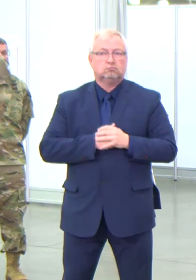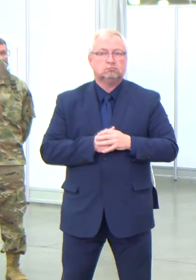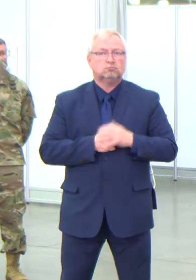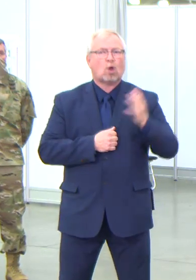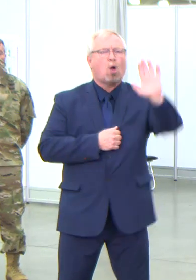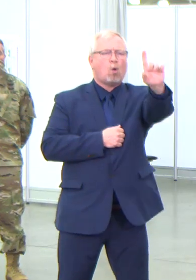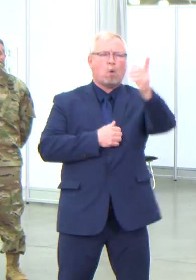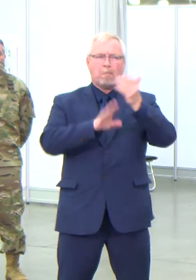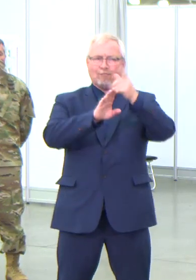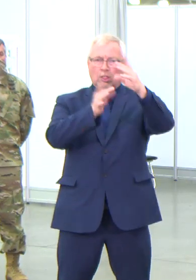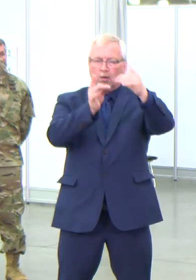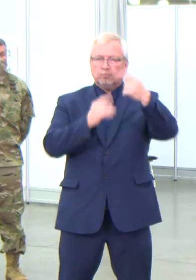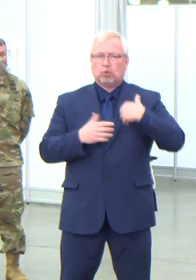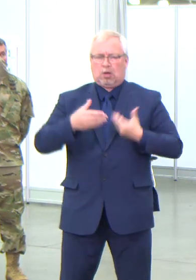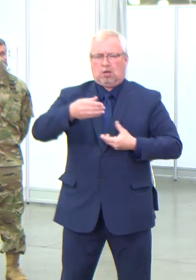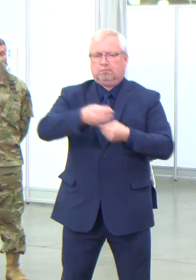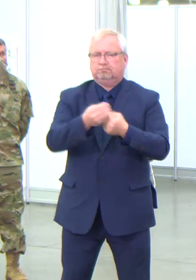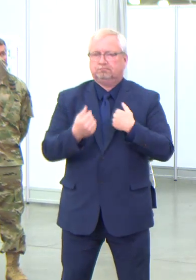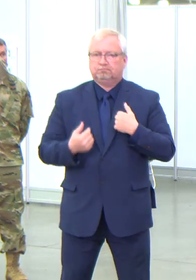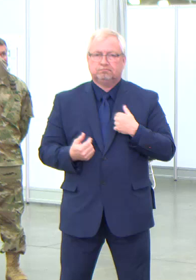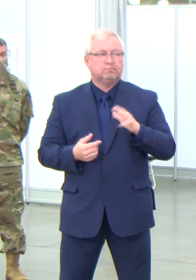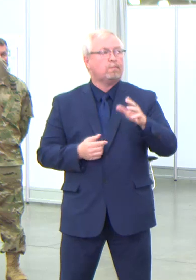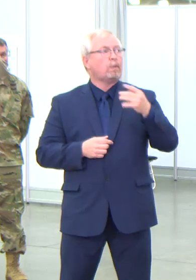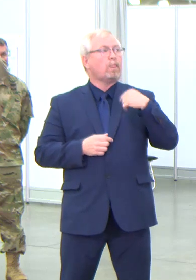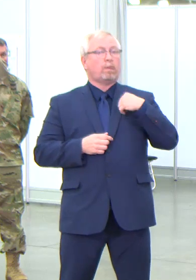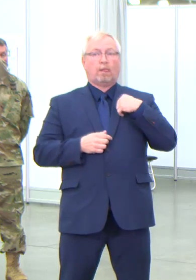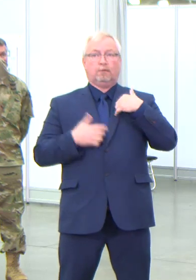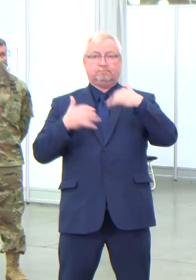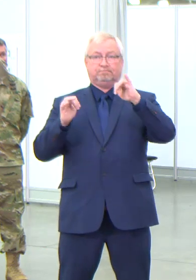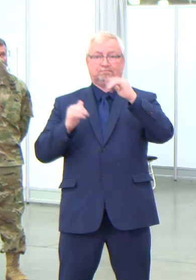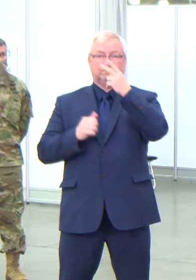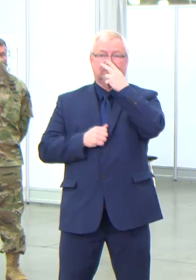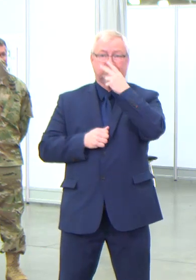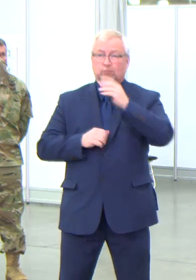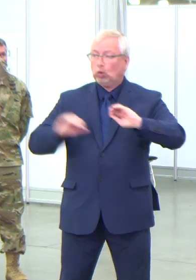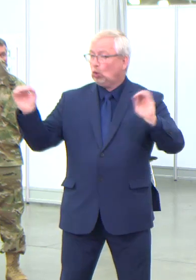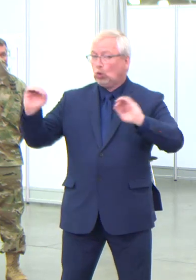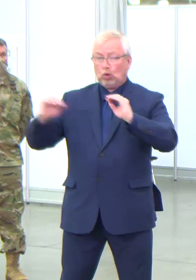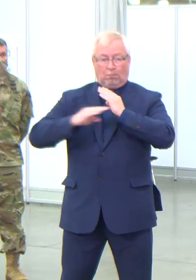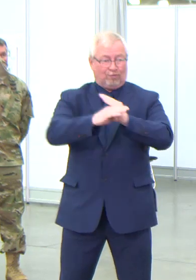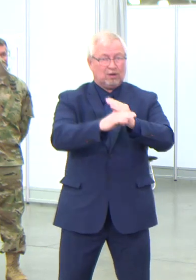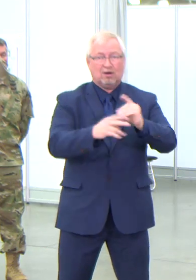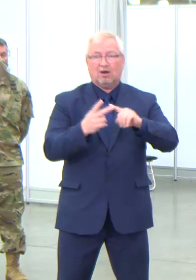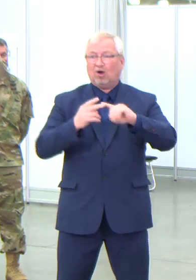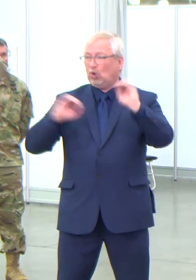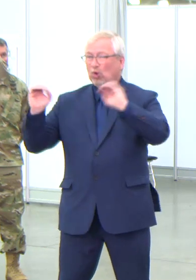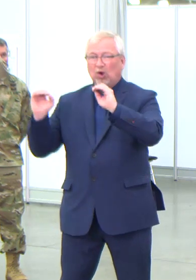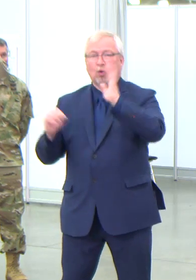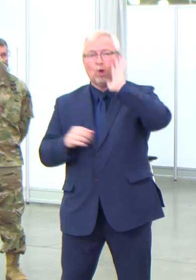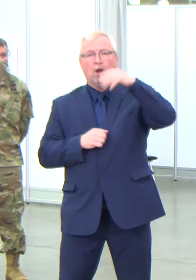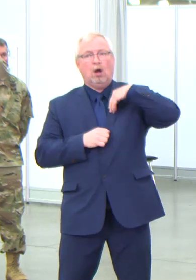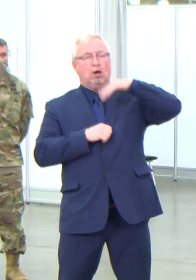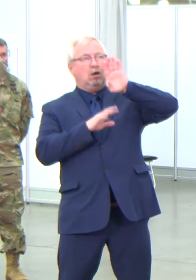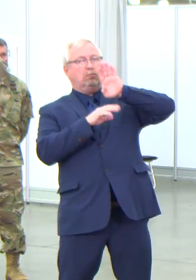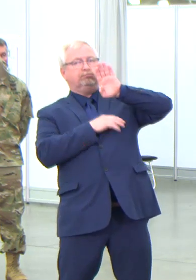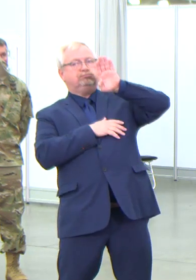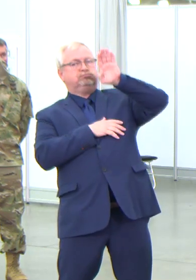ice rinks had been. (Question off mic.) Let me follow up on what the doctor just said. It's important. Had we spiked and had this all right